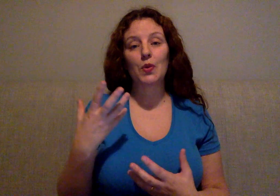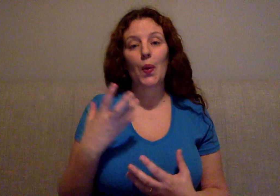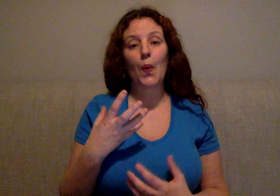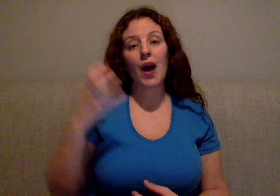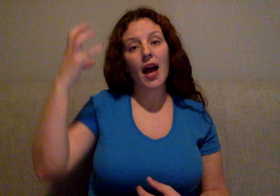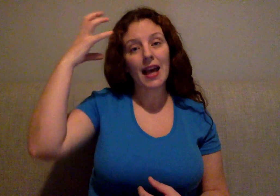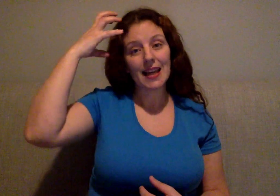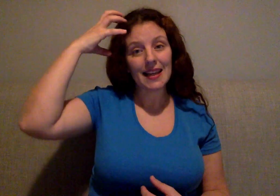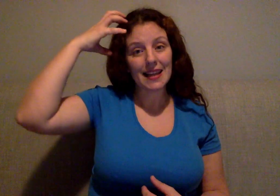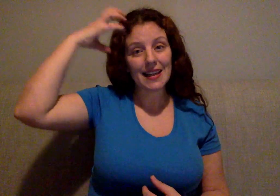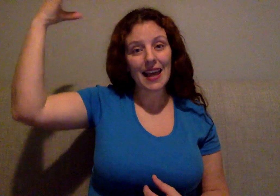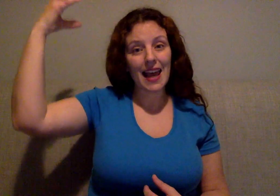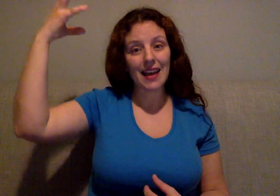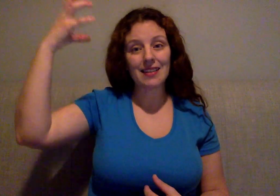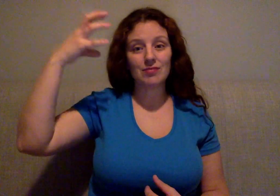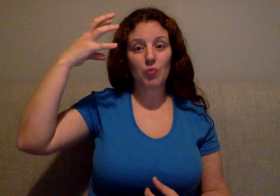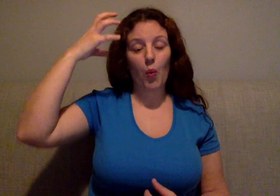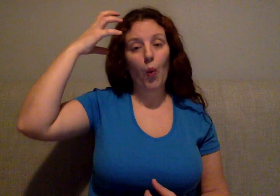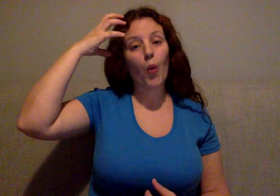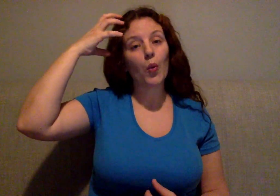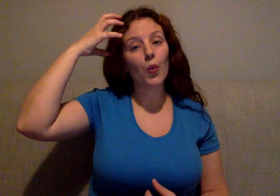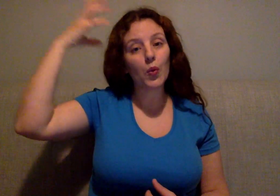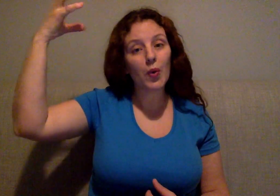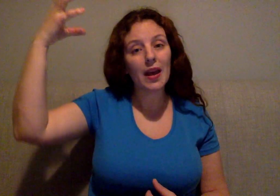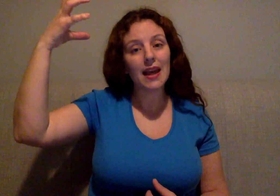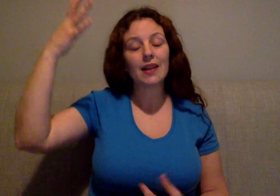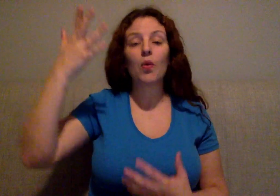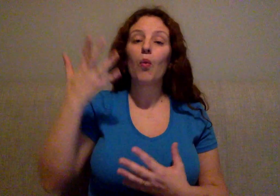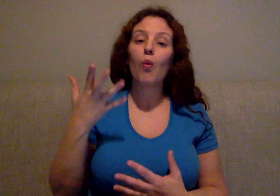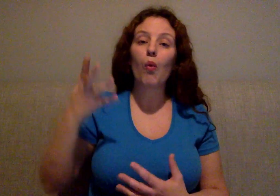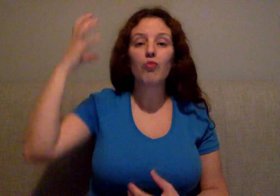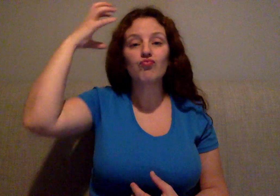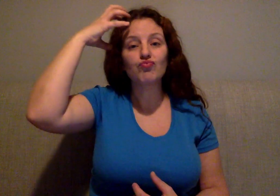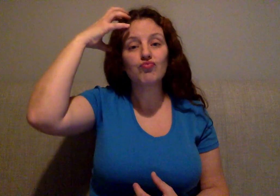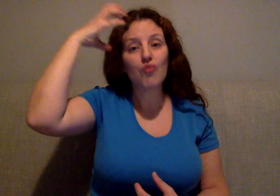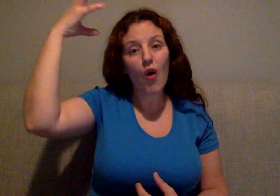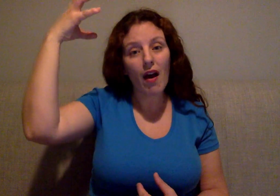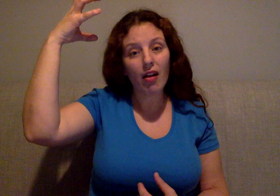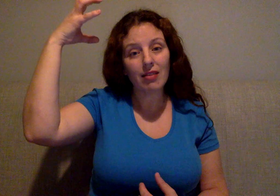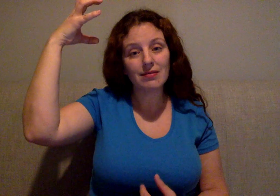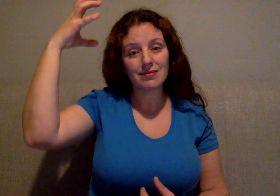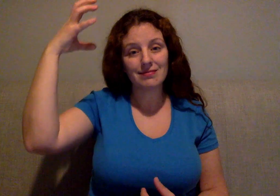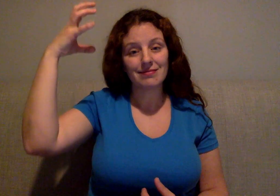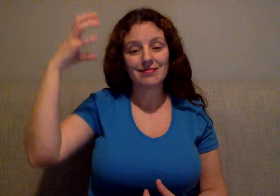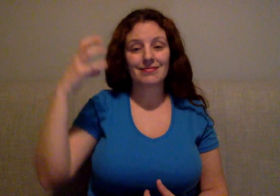KING, QUEEN, ROYAL